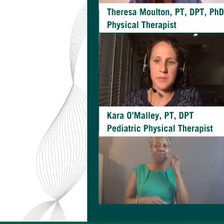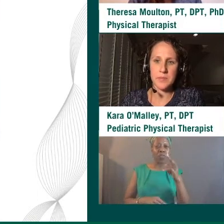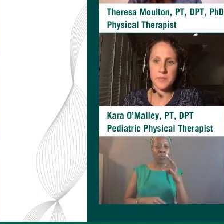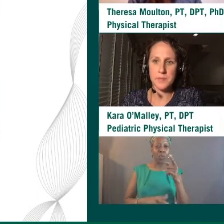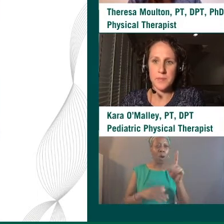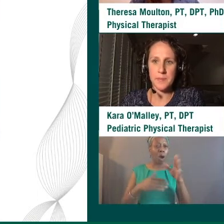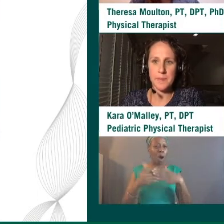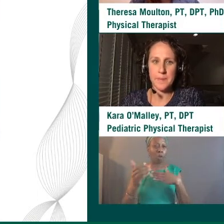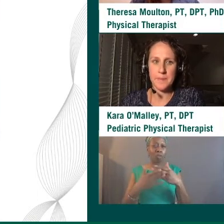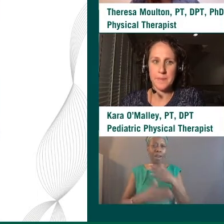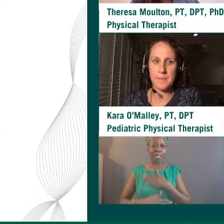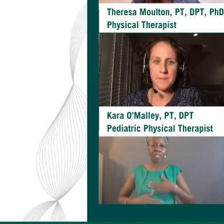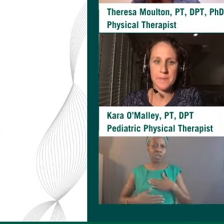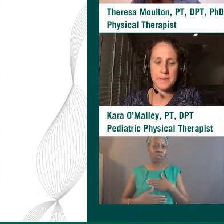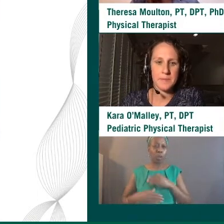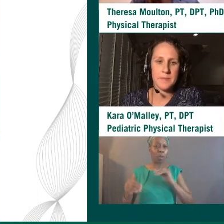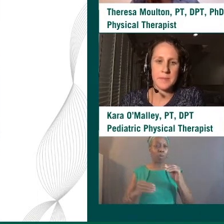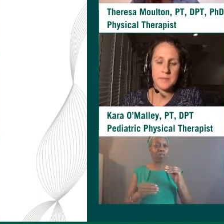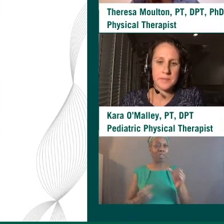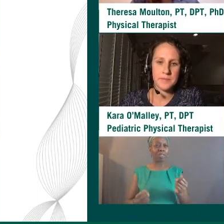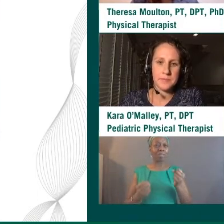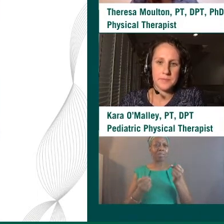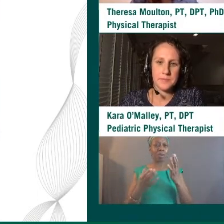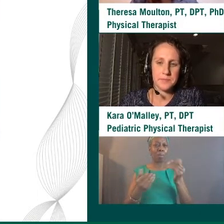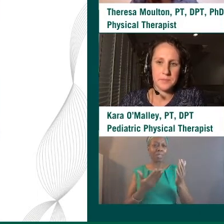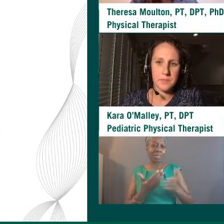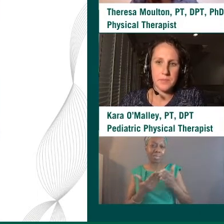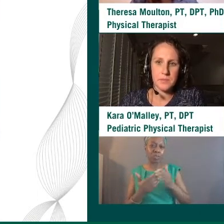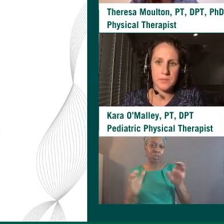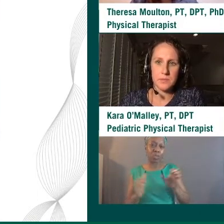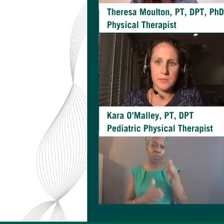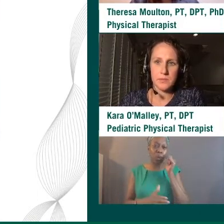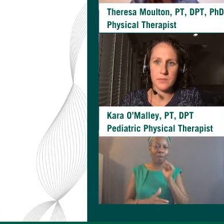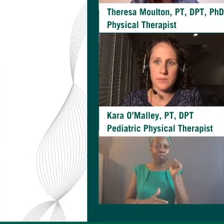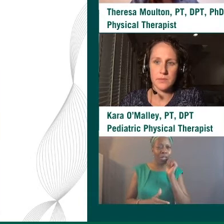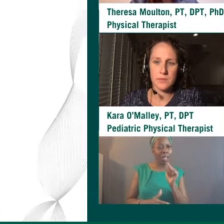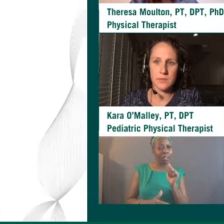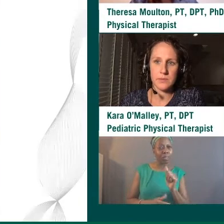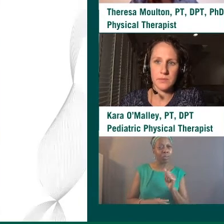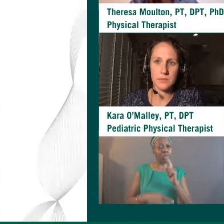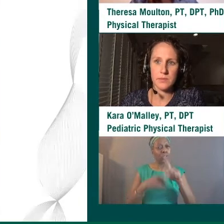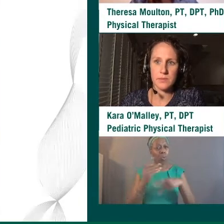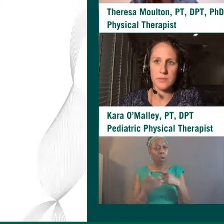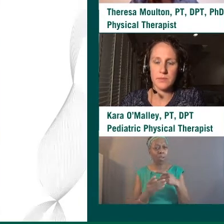So what kind of movement do you enjoy? Kara talked about, you know, things like dance or karate.